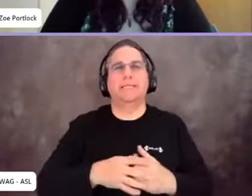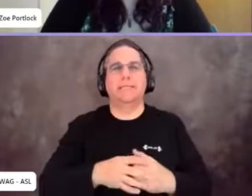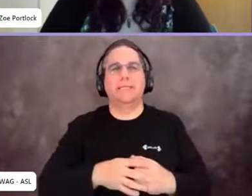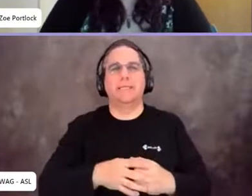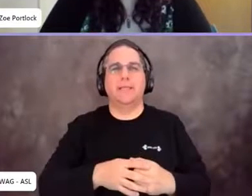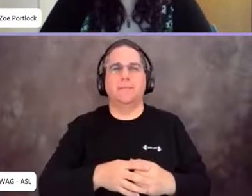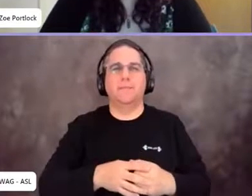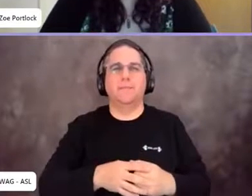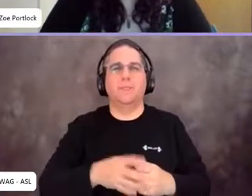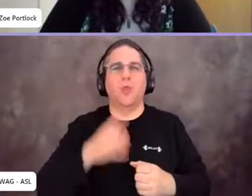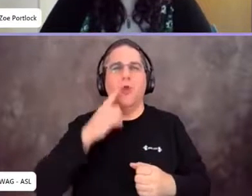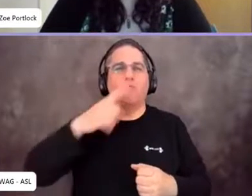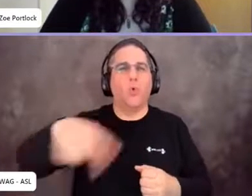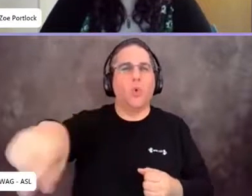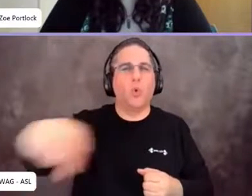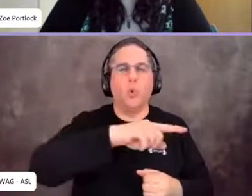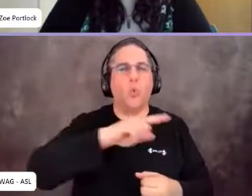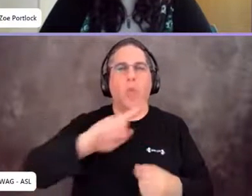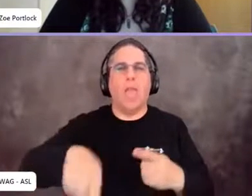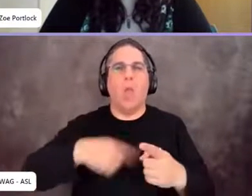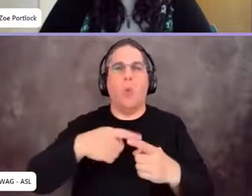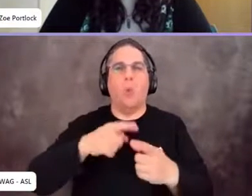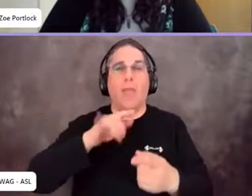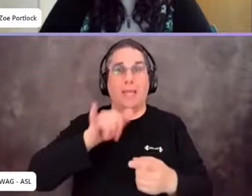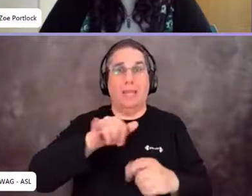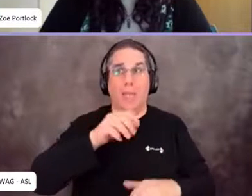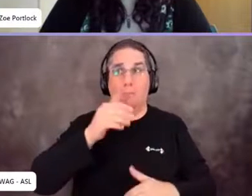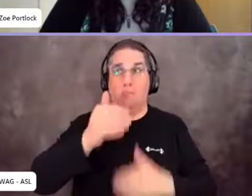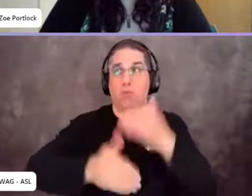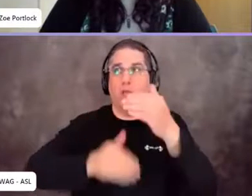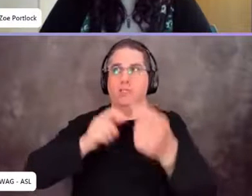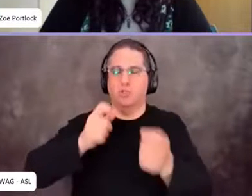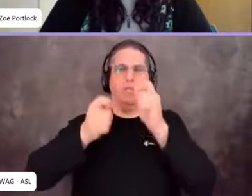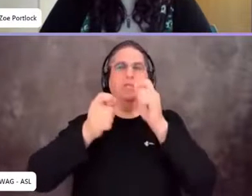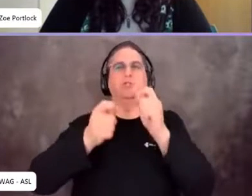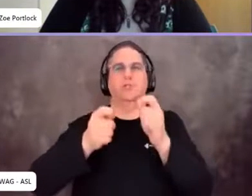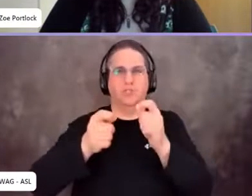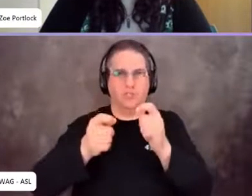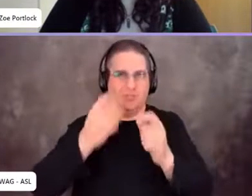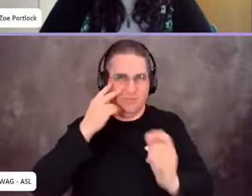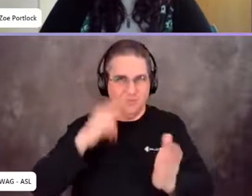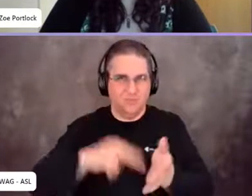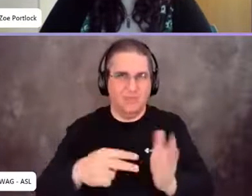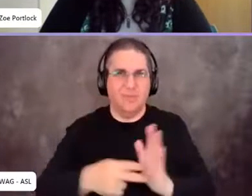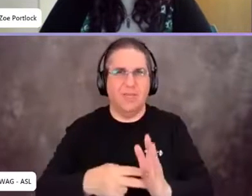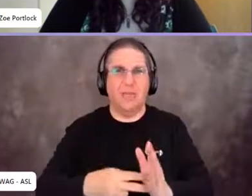of it. So tell me what was